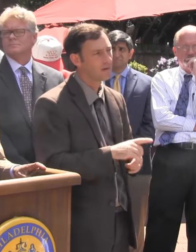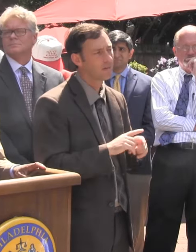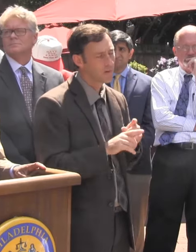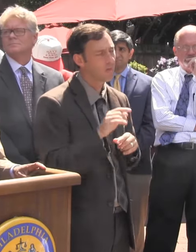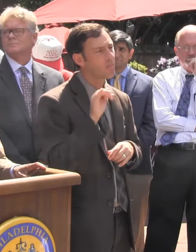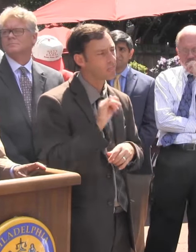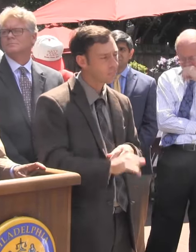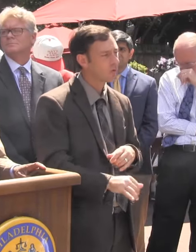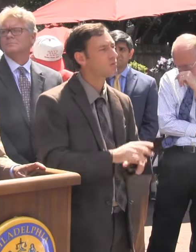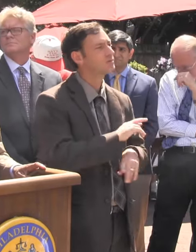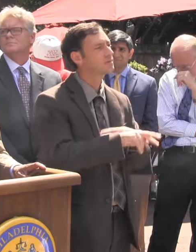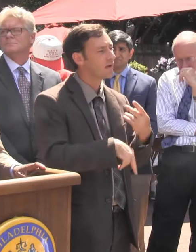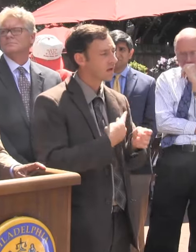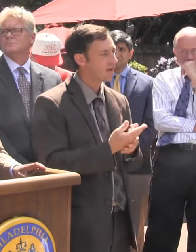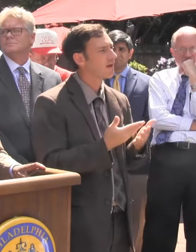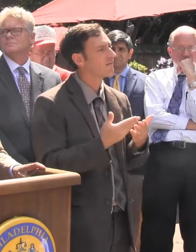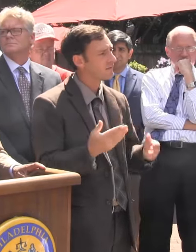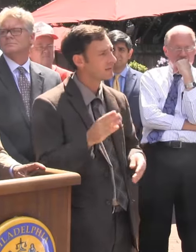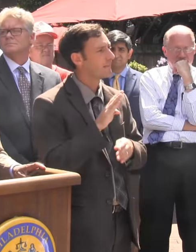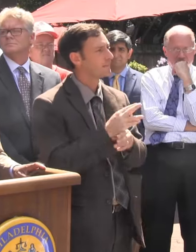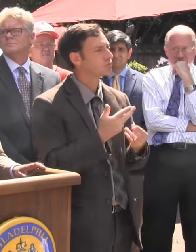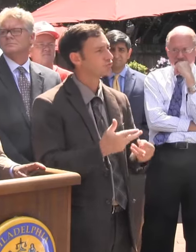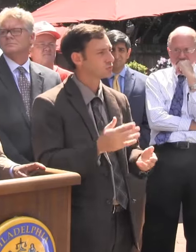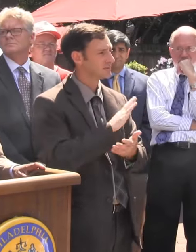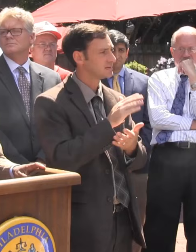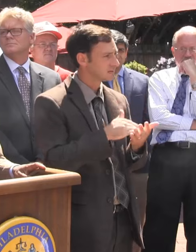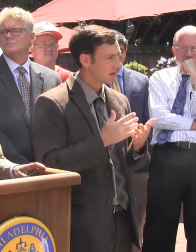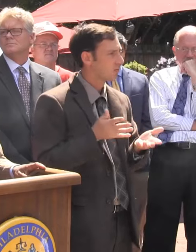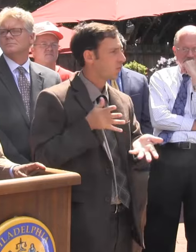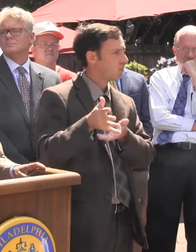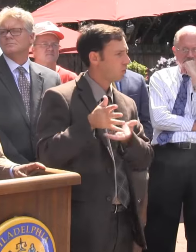kinds of things that the business resource center has been working with businesses on,